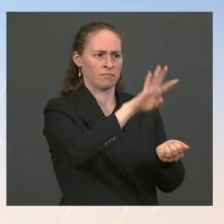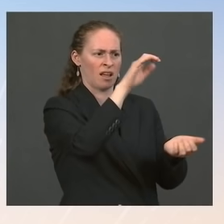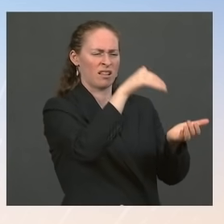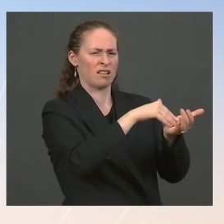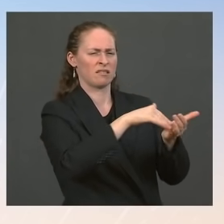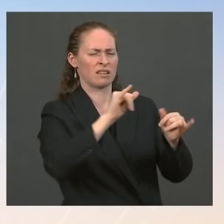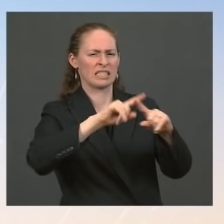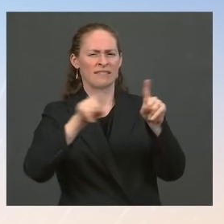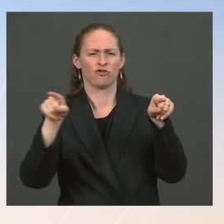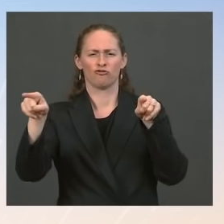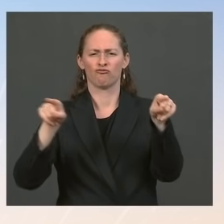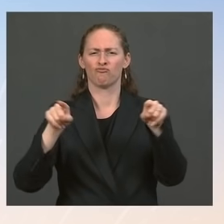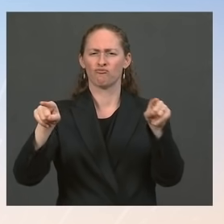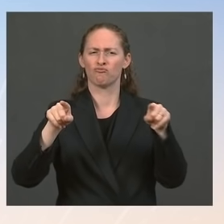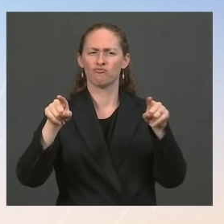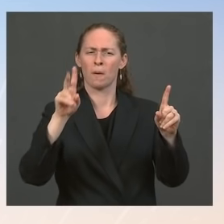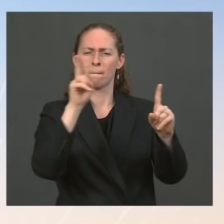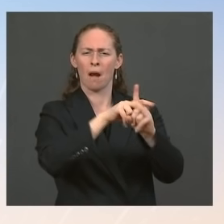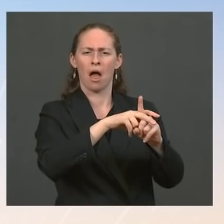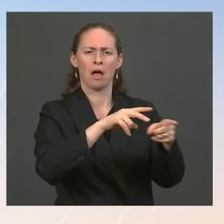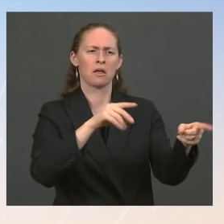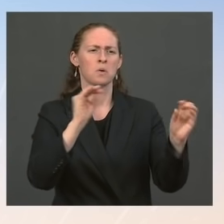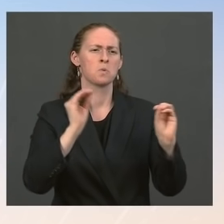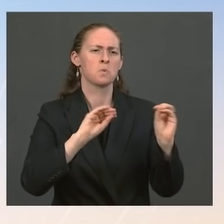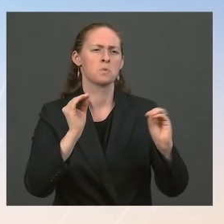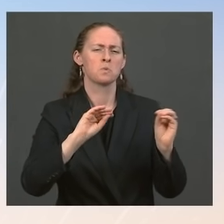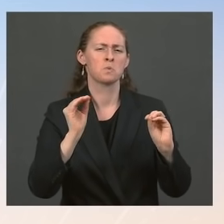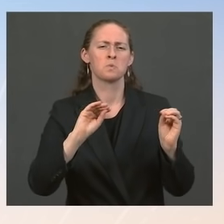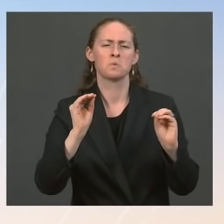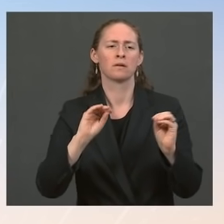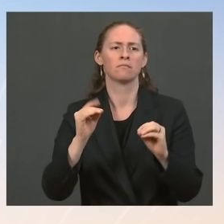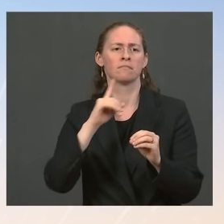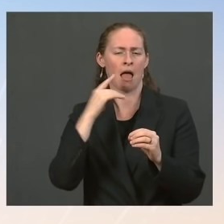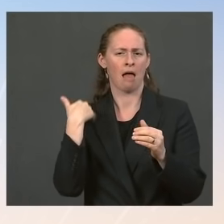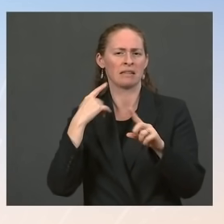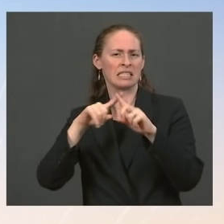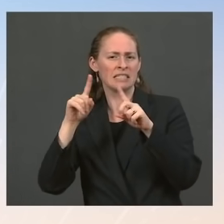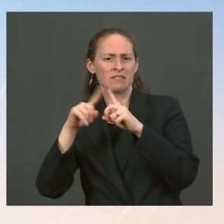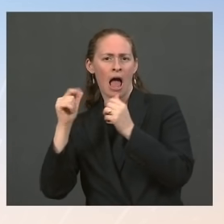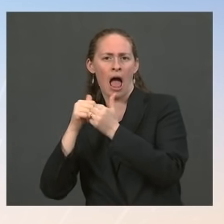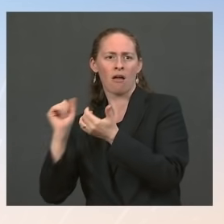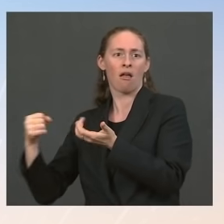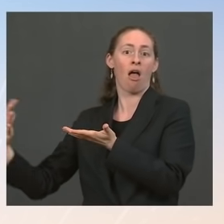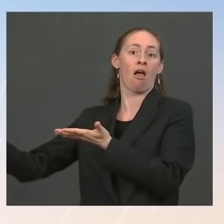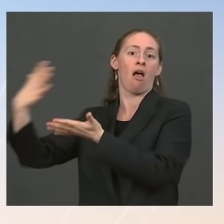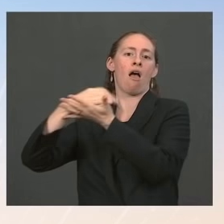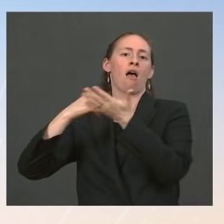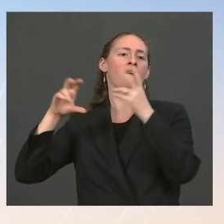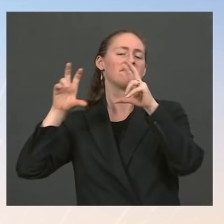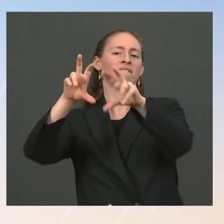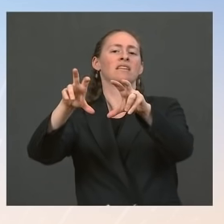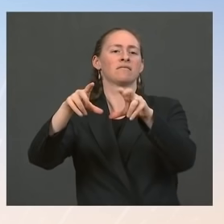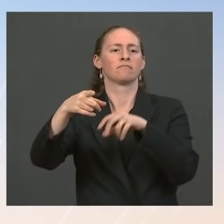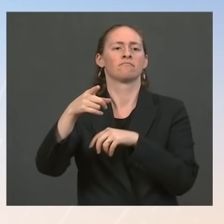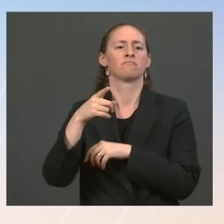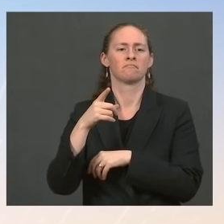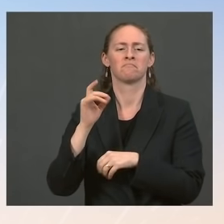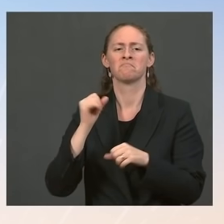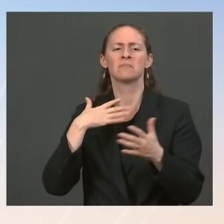But again, there's a range of revenue raisers and options on the table. The President didn't propose this one. They're looking at a range of options.